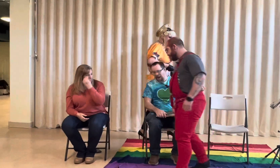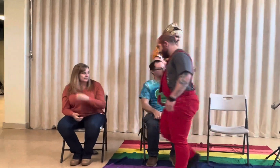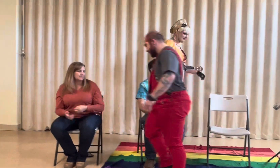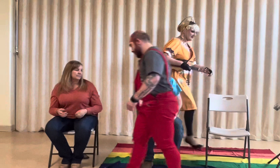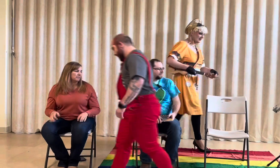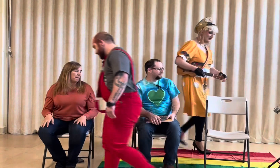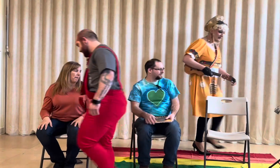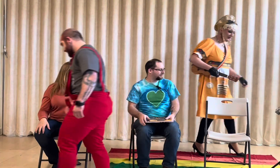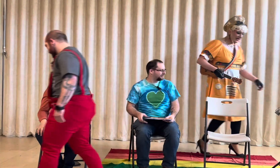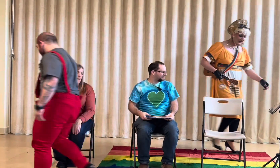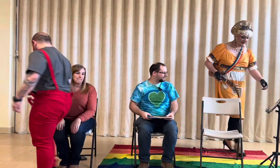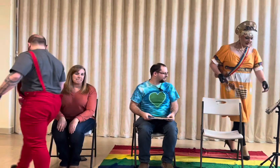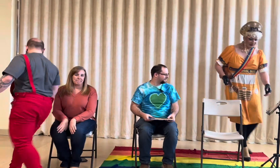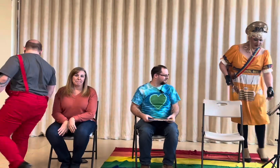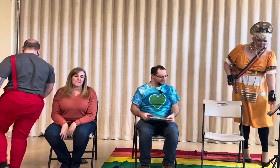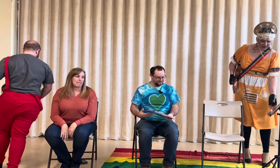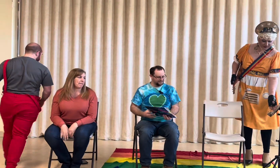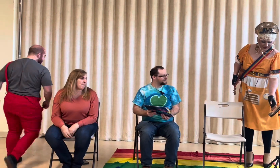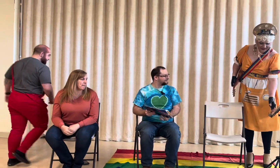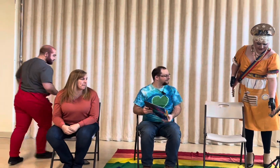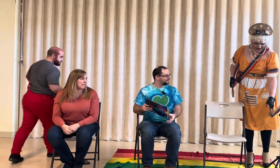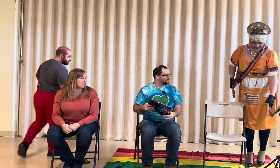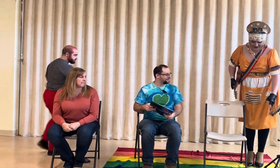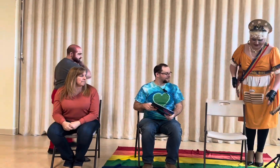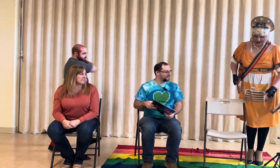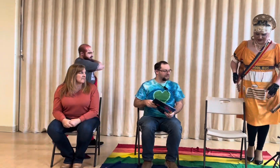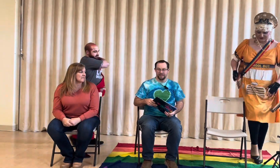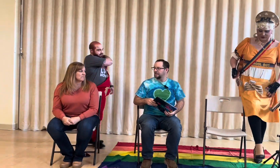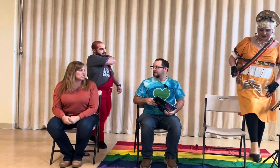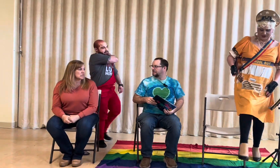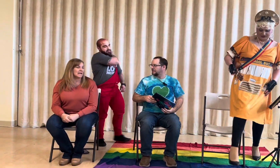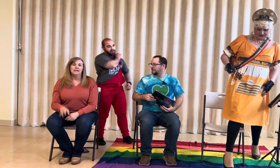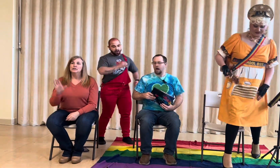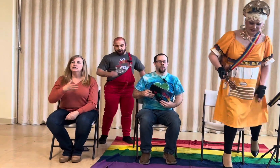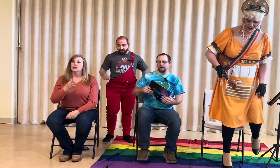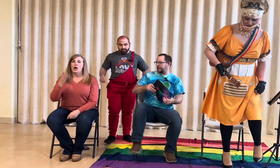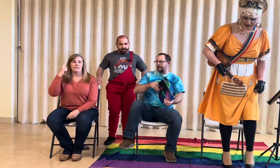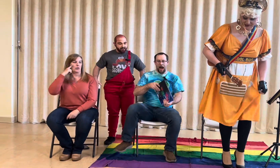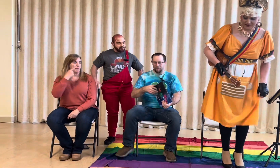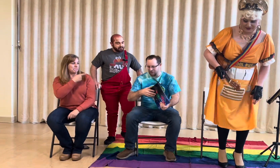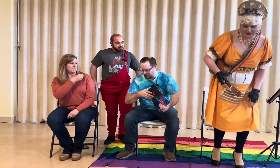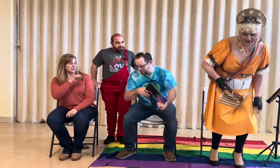Absolutely. BUSTER: Here we go. CALI: Well, Mr. Buster. This a song that's for you! AARON: Oh! I'm gonna move! You